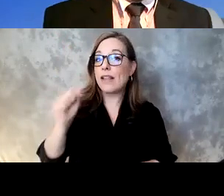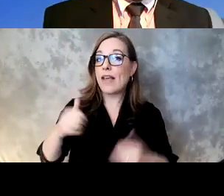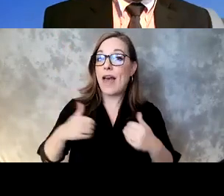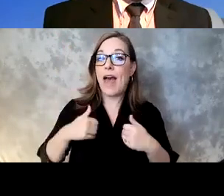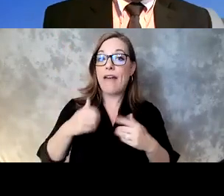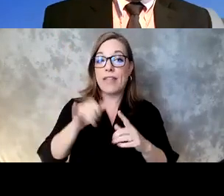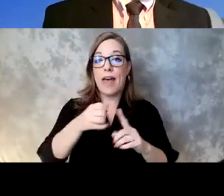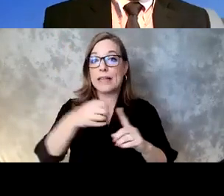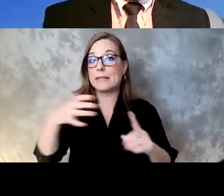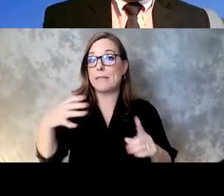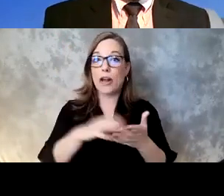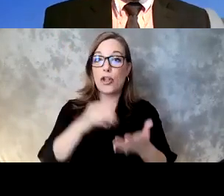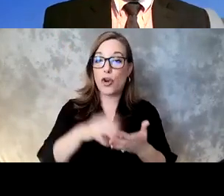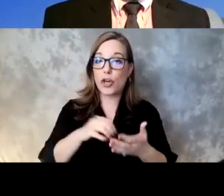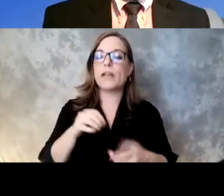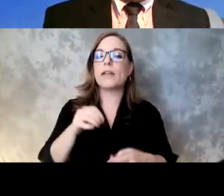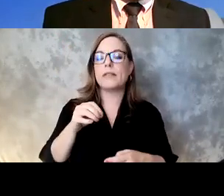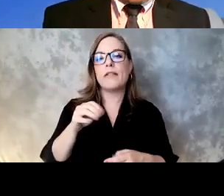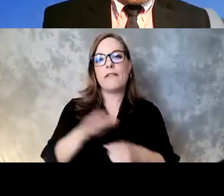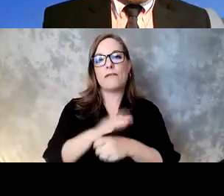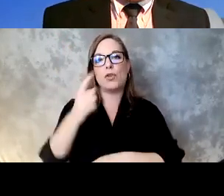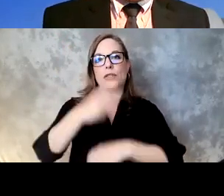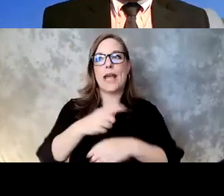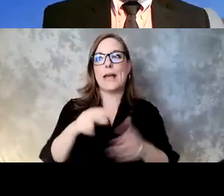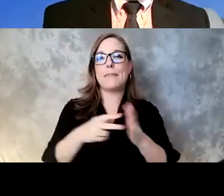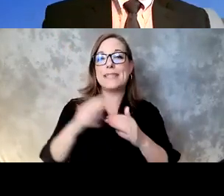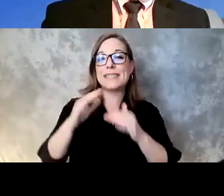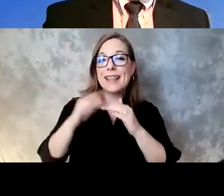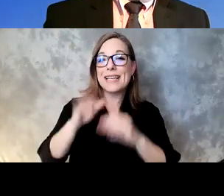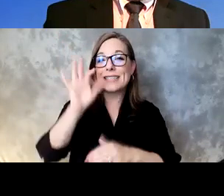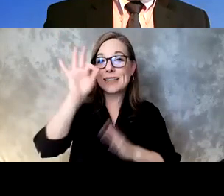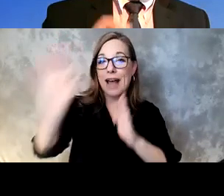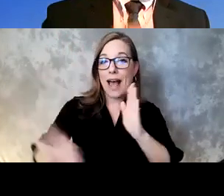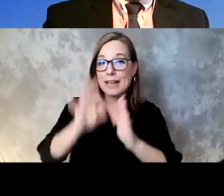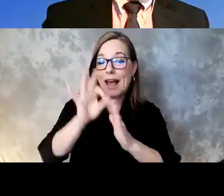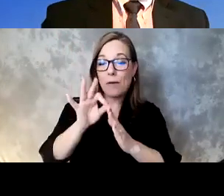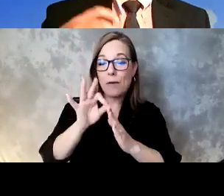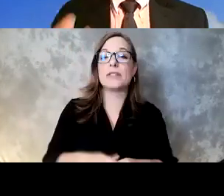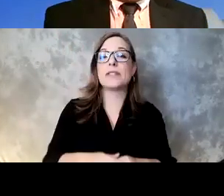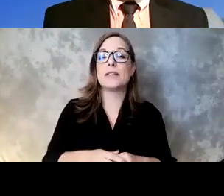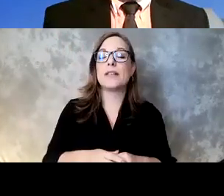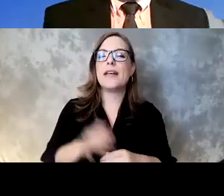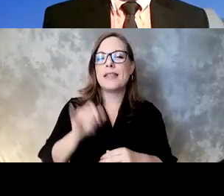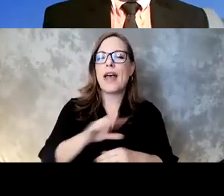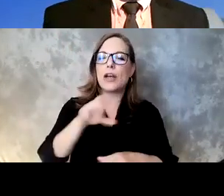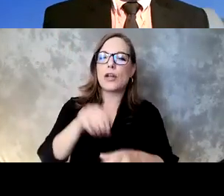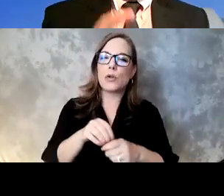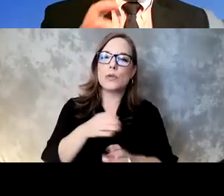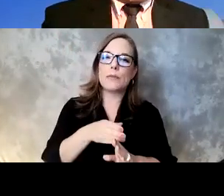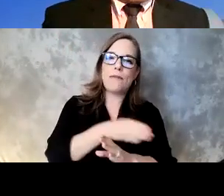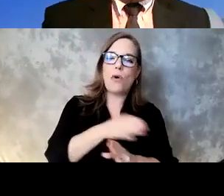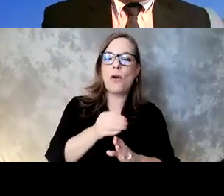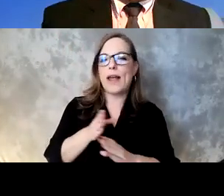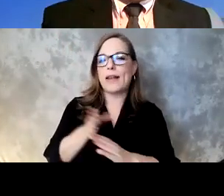program funds full-day means at least nine hours inclusive of before after and during